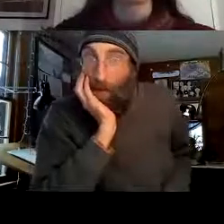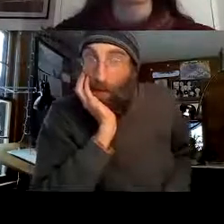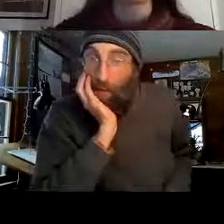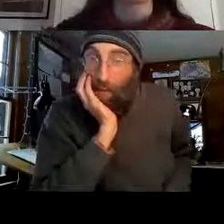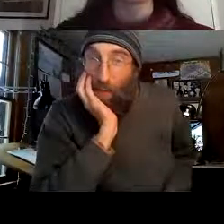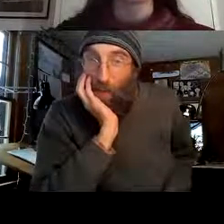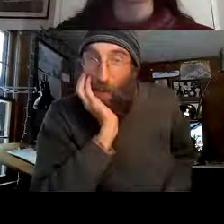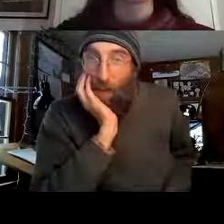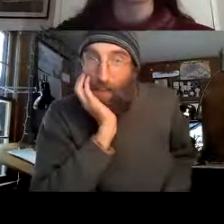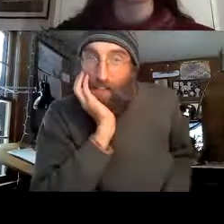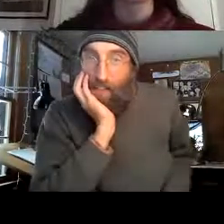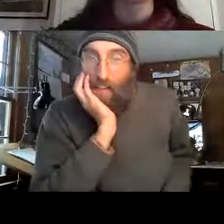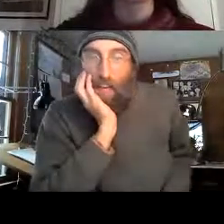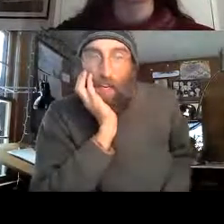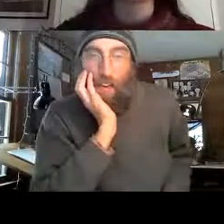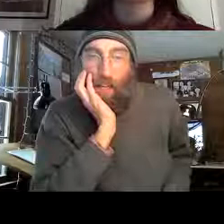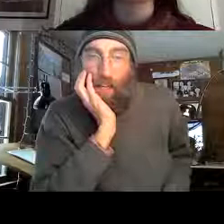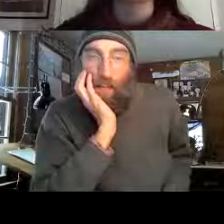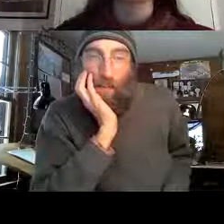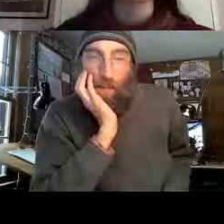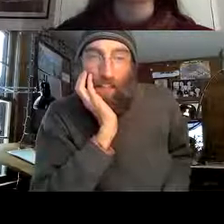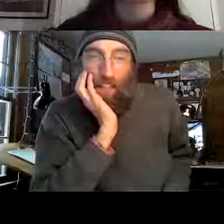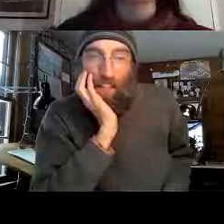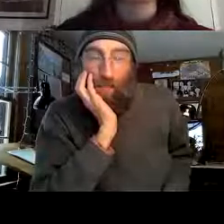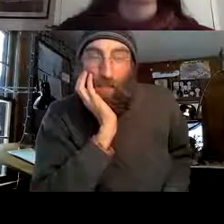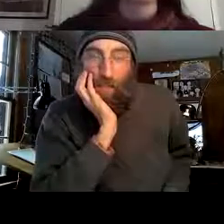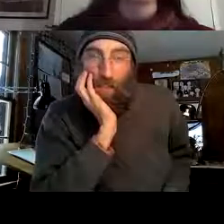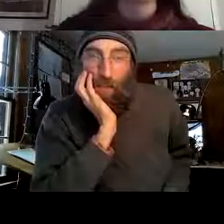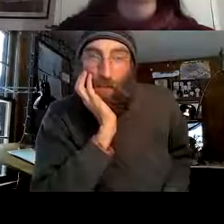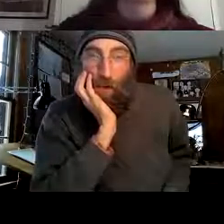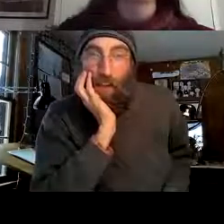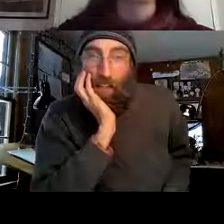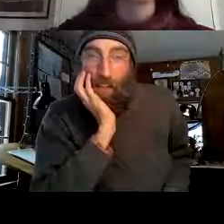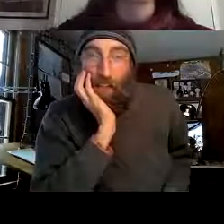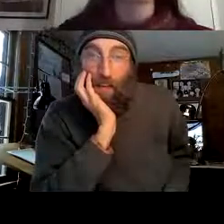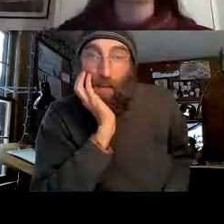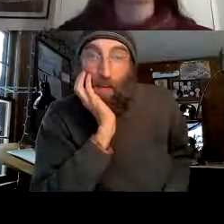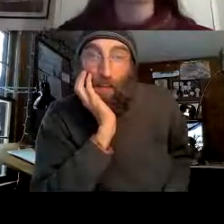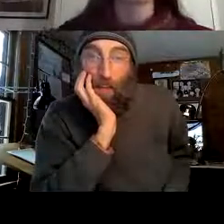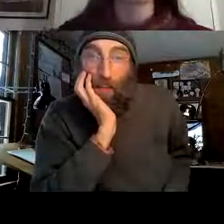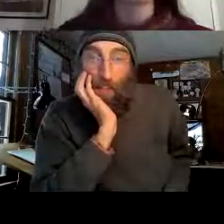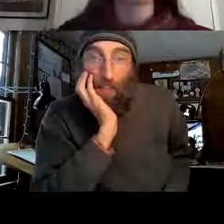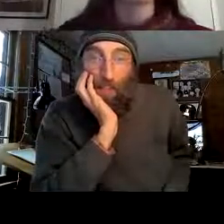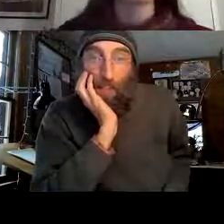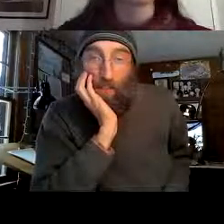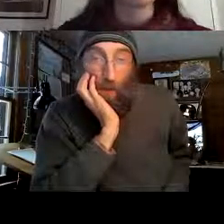up in a different way. This is the same time that, um, Lincoln is first drafting the Emancipation Proclamation,